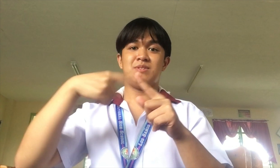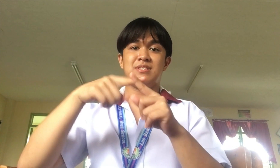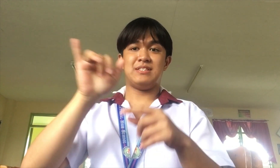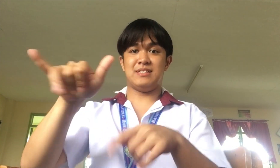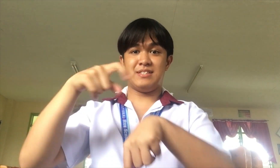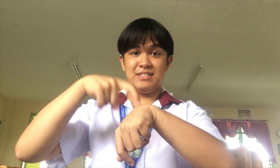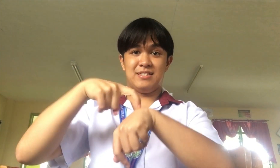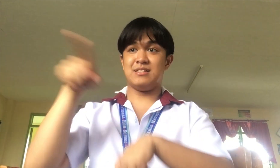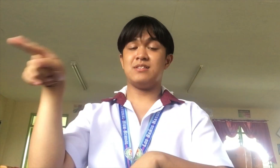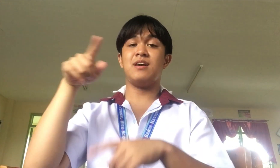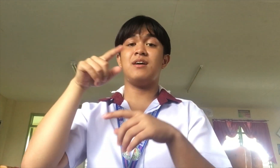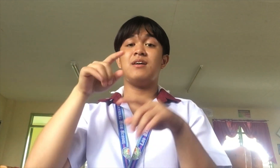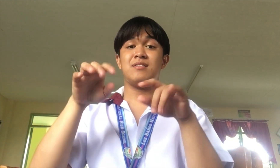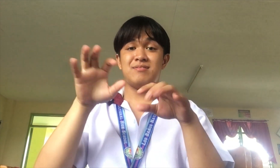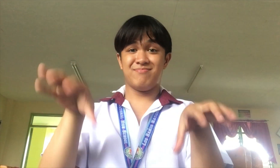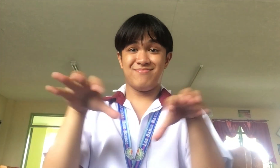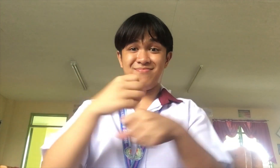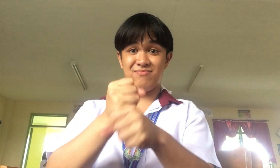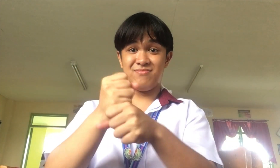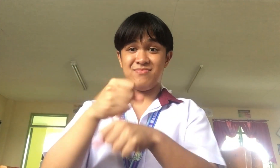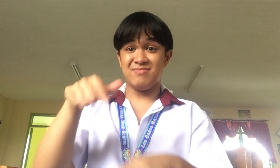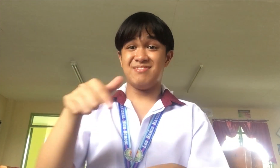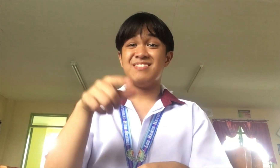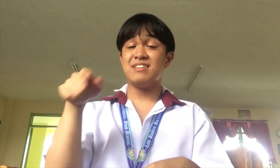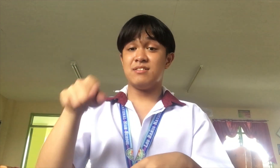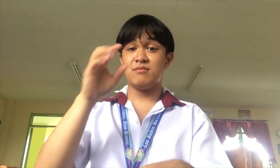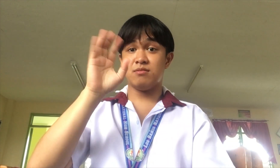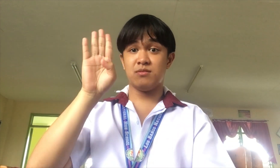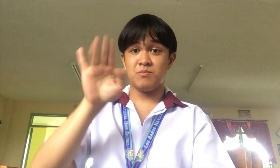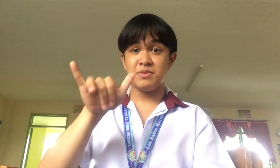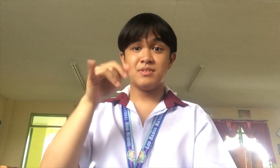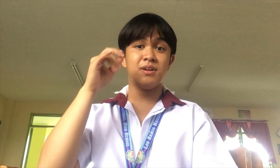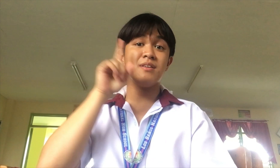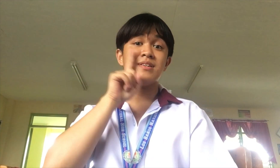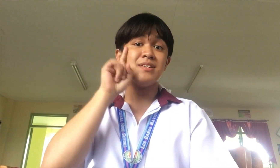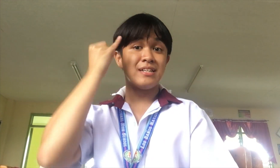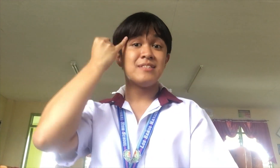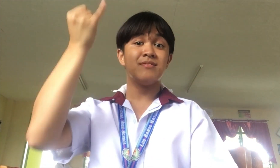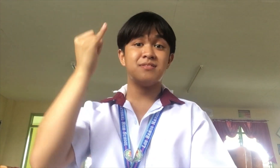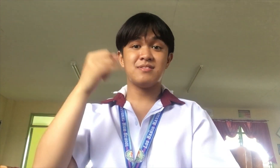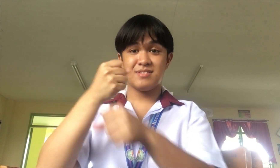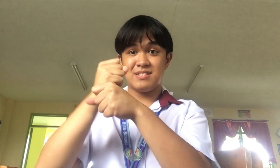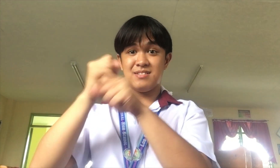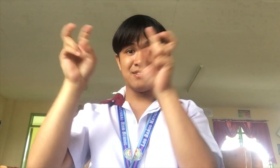When it's time for researching like that, any topics that is not given by deaf person's ideas